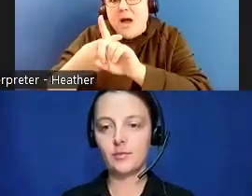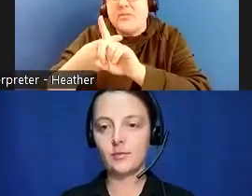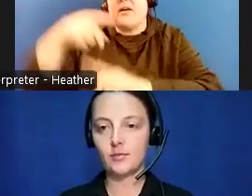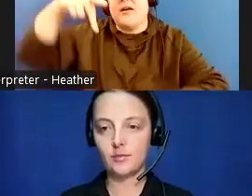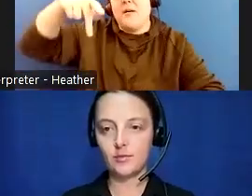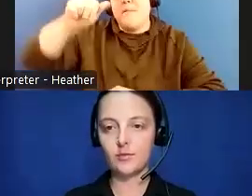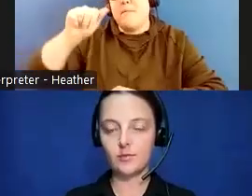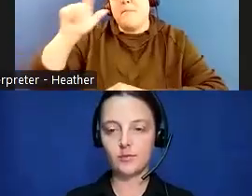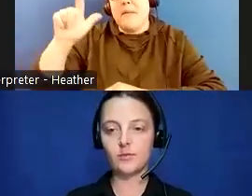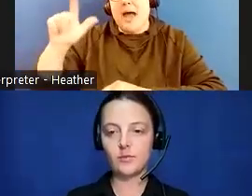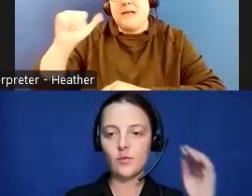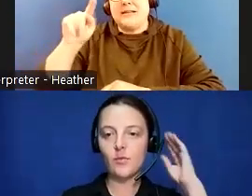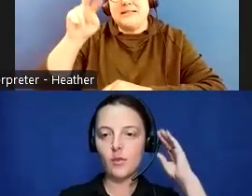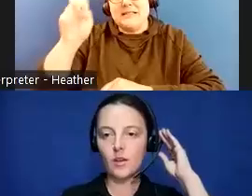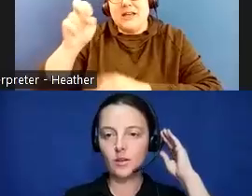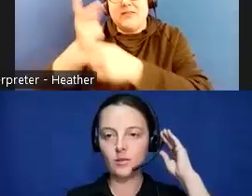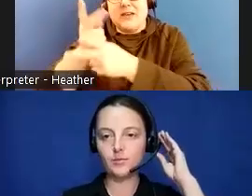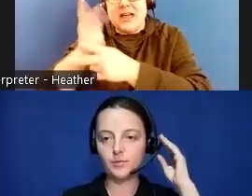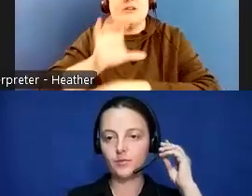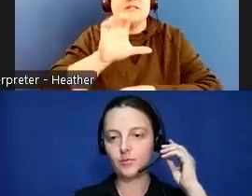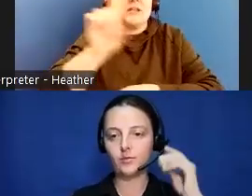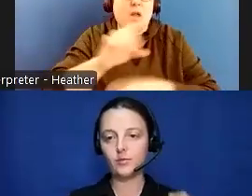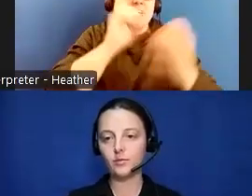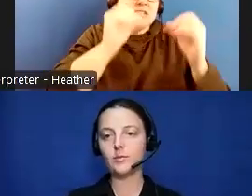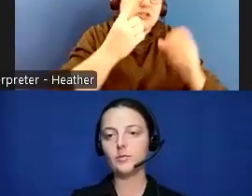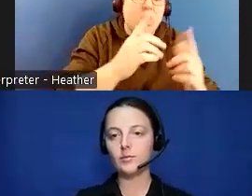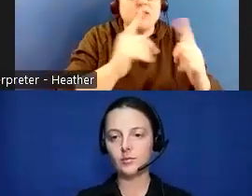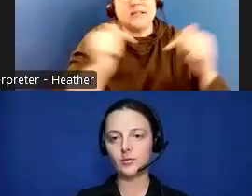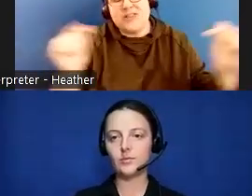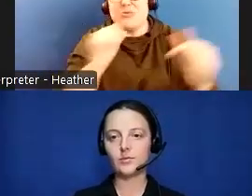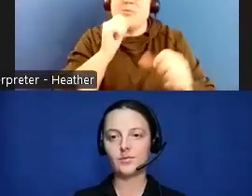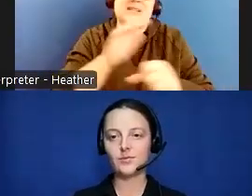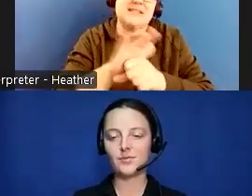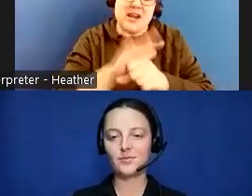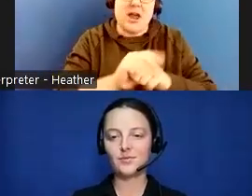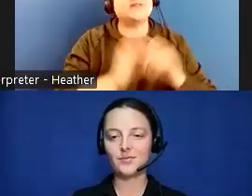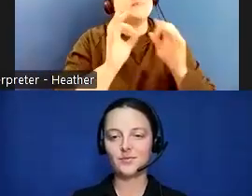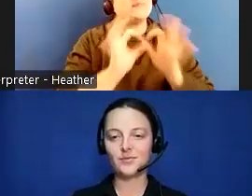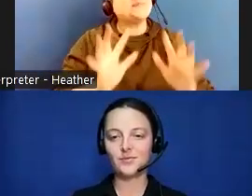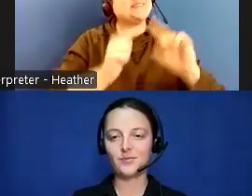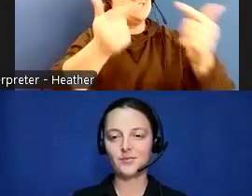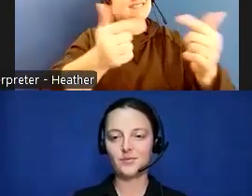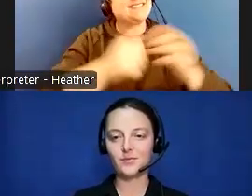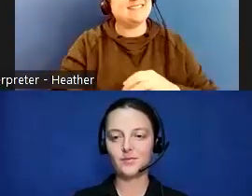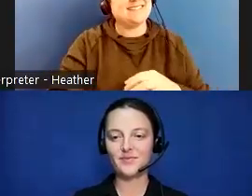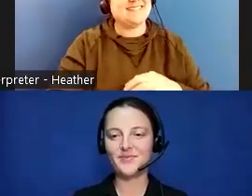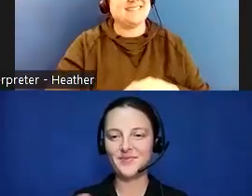see one do one teach one etc. Um it's not enough and you think about what diagnosis of cancer means